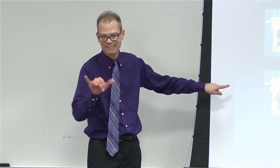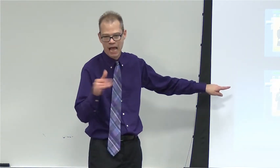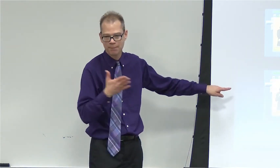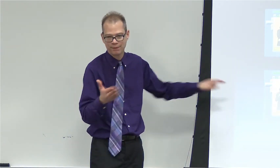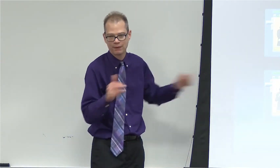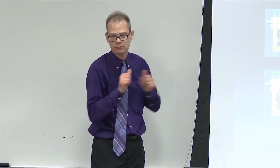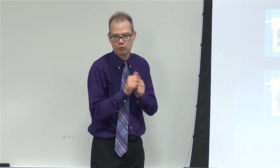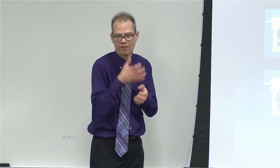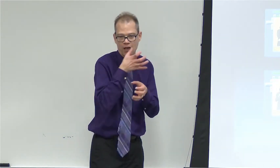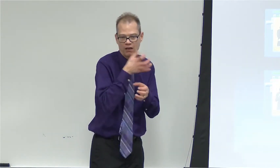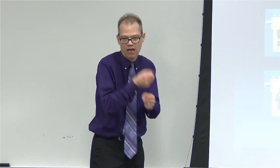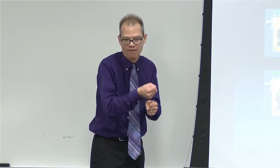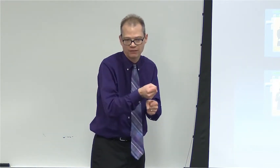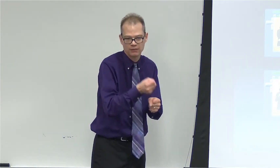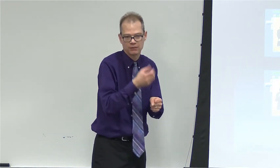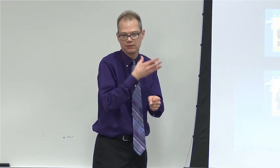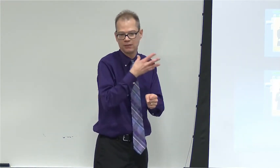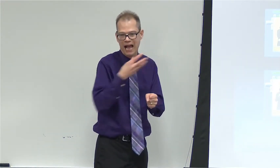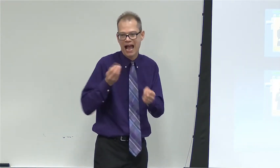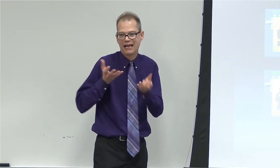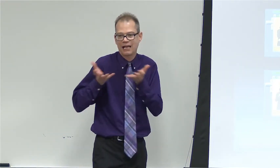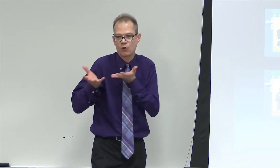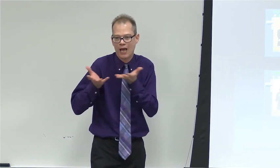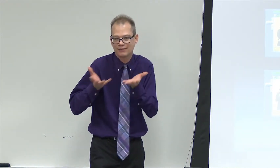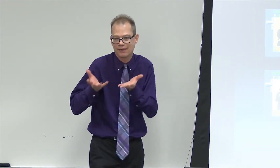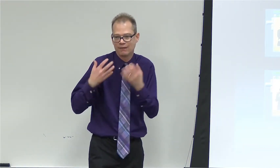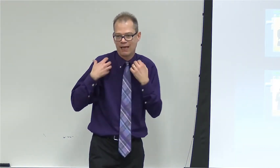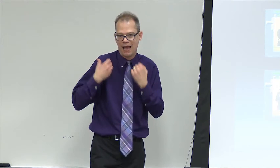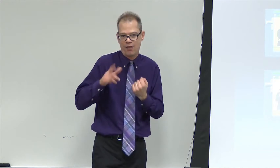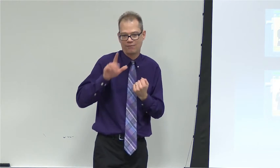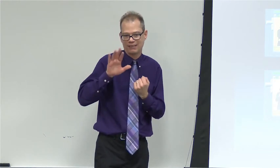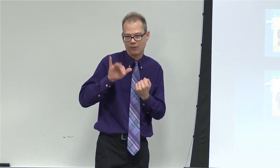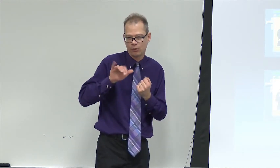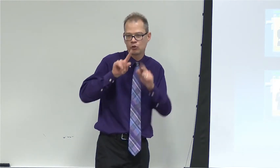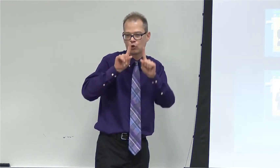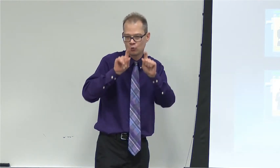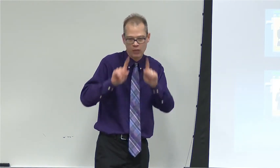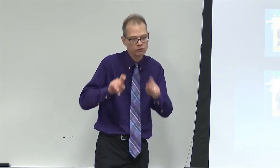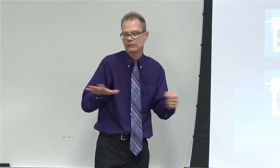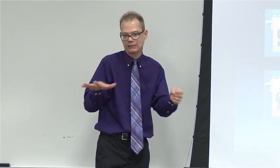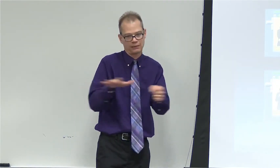And this is the same thing with the confidence and the interactive health literacy survey.